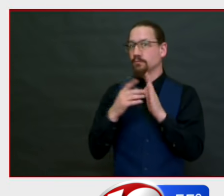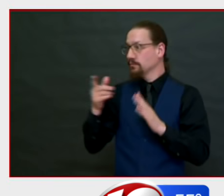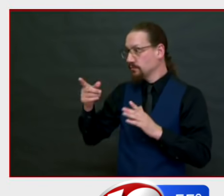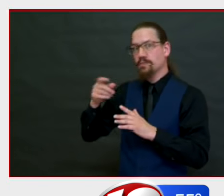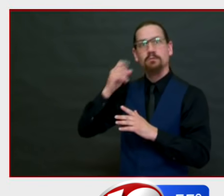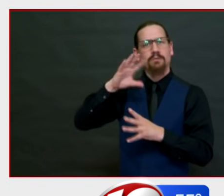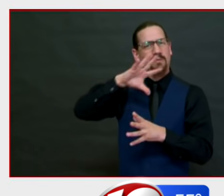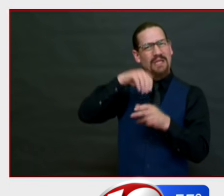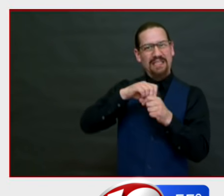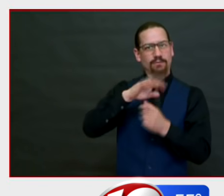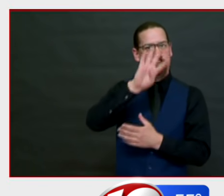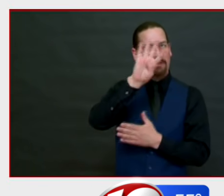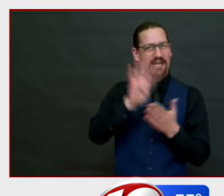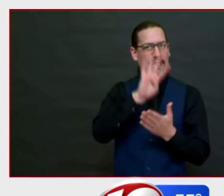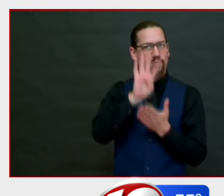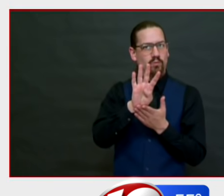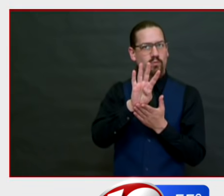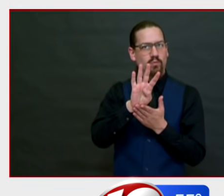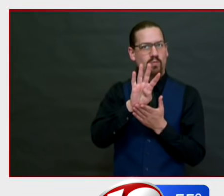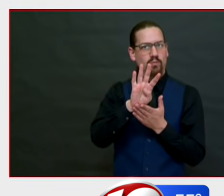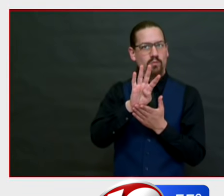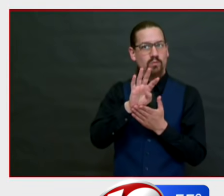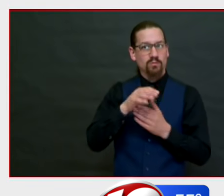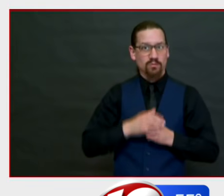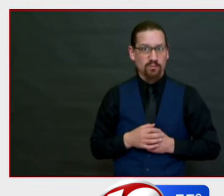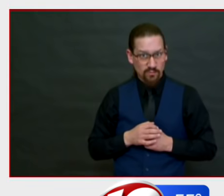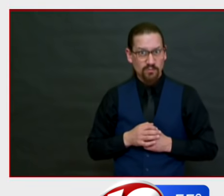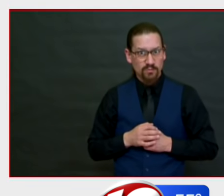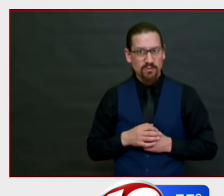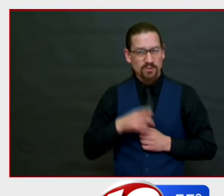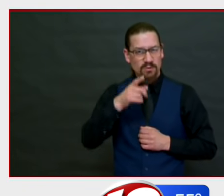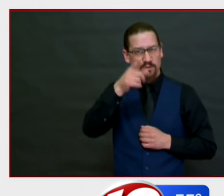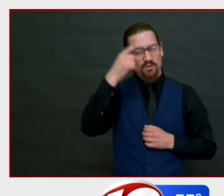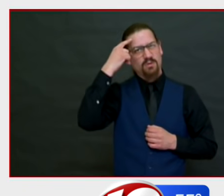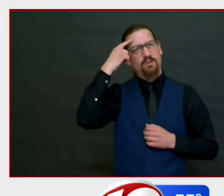OF EVERYONE AT THAT FACILITY. I WOULD ASK YOU TO TAKE A SECOND